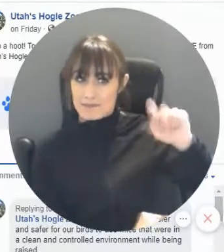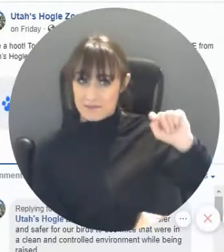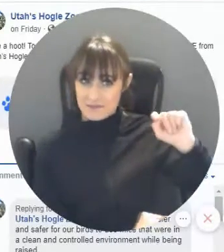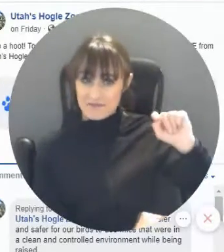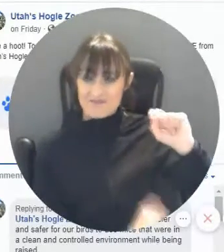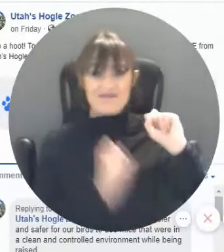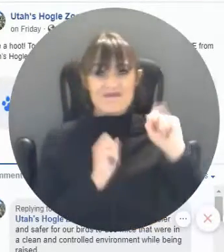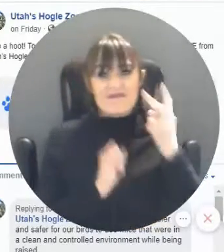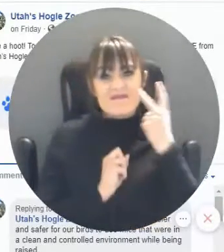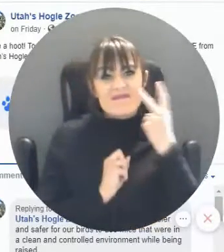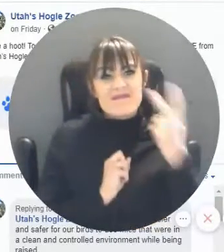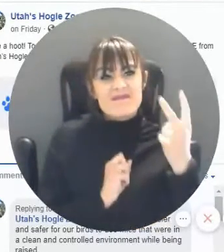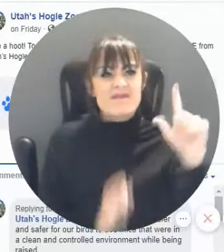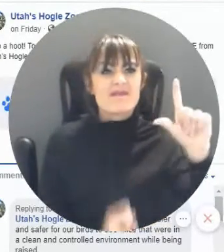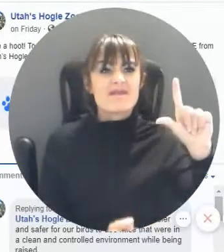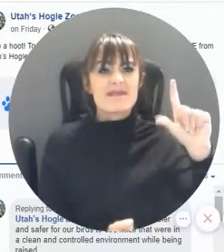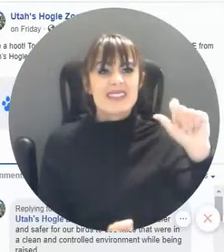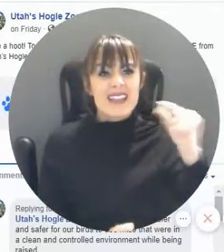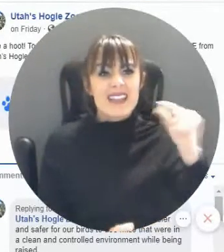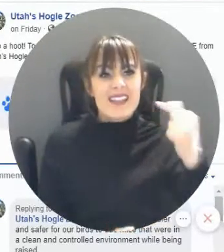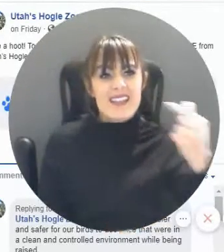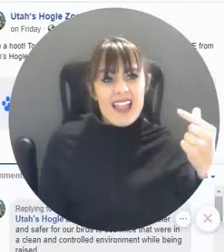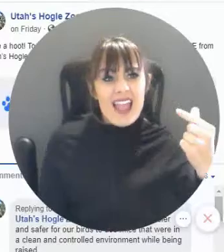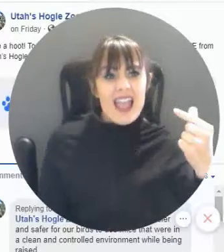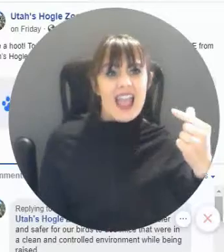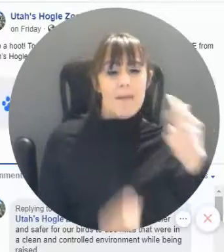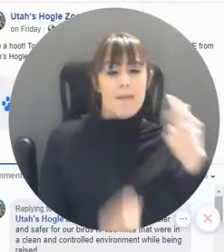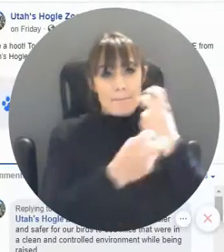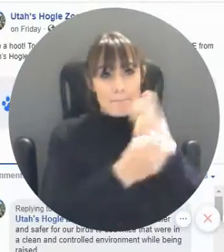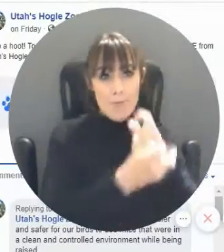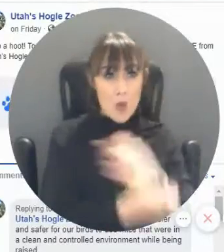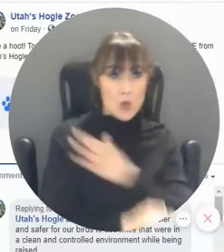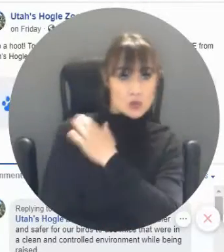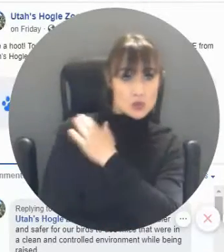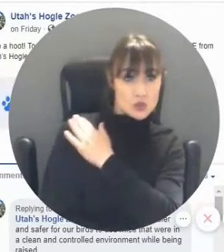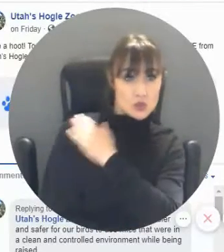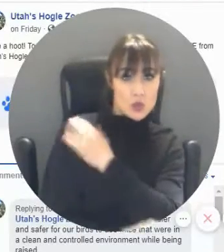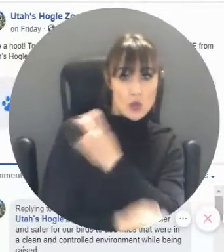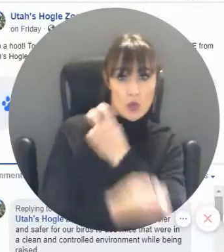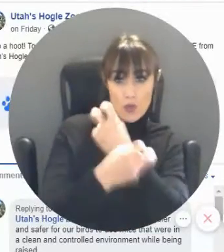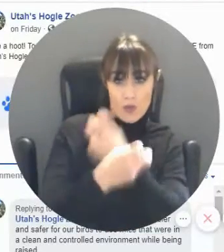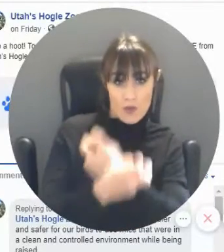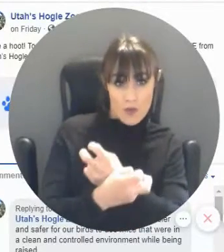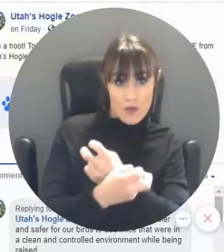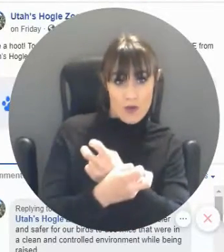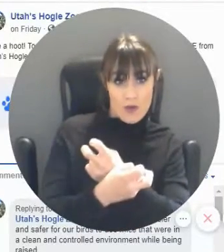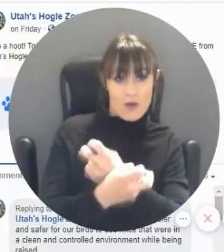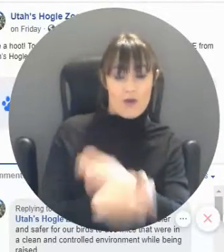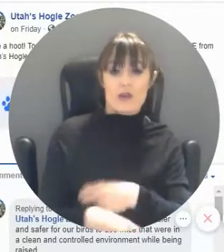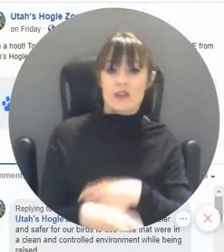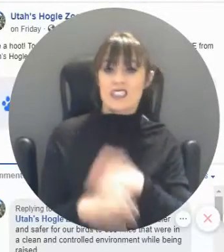we've got some shoulder bones, scapula's...we actually have a skull of the animal right here, as well as some teeth.